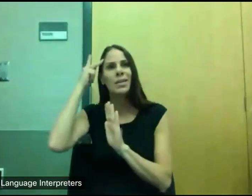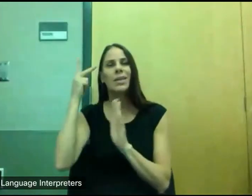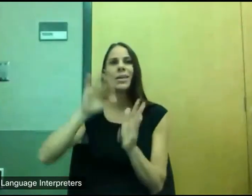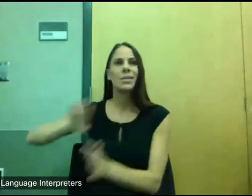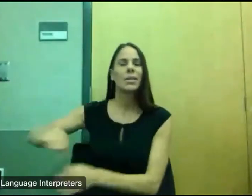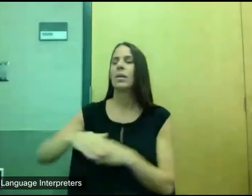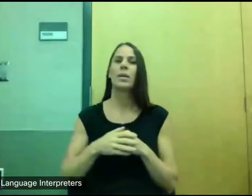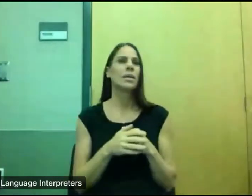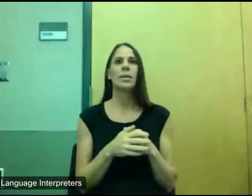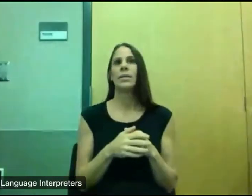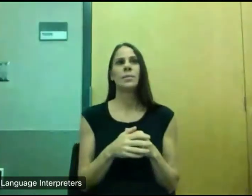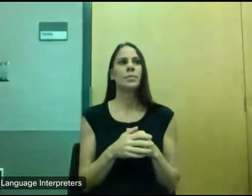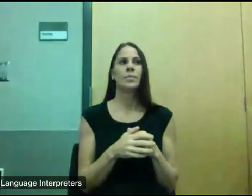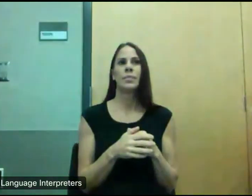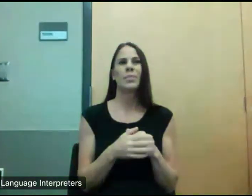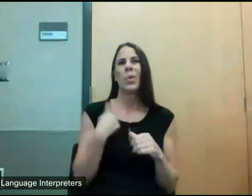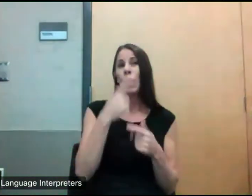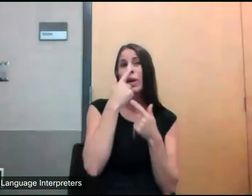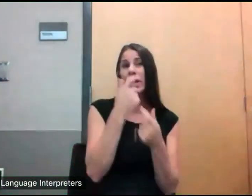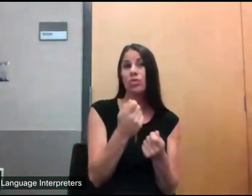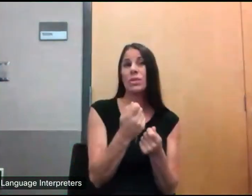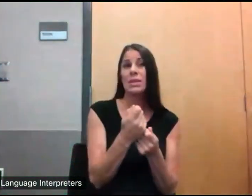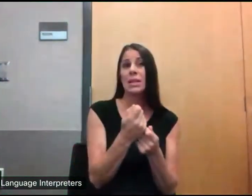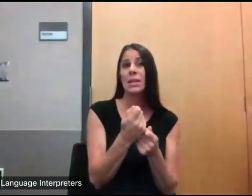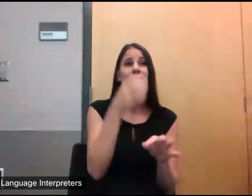we're, we're interested in a lot of cases of just sharing the science. And so we've